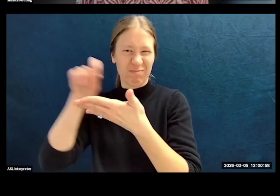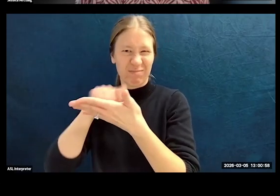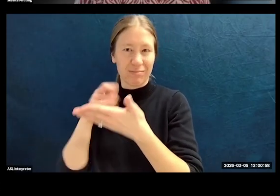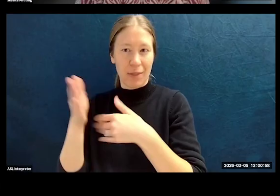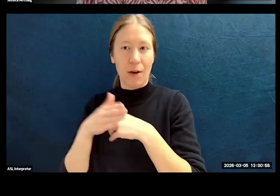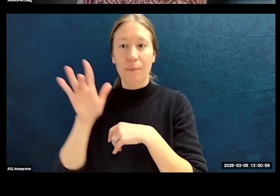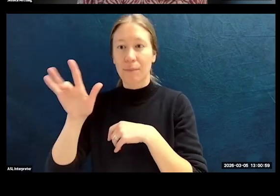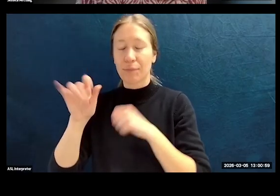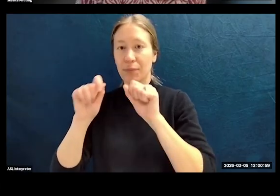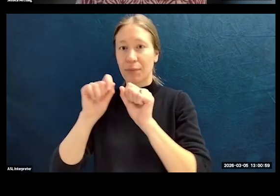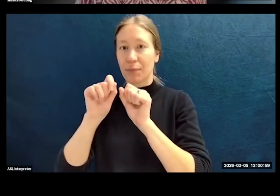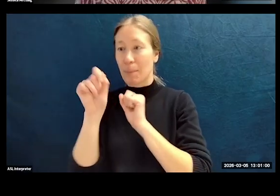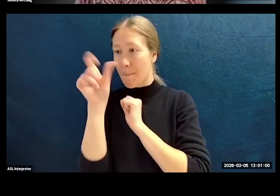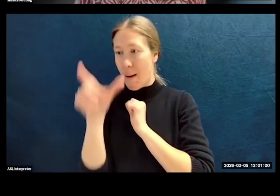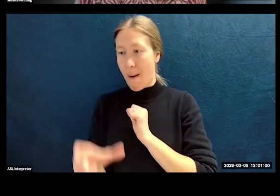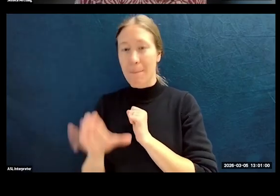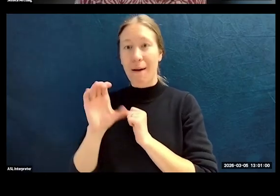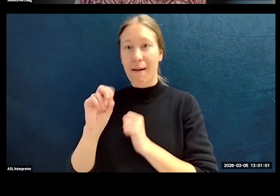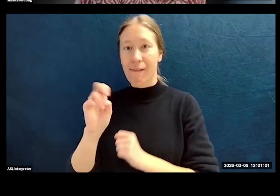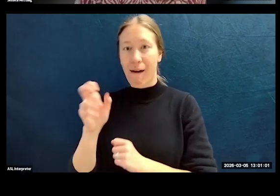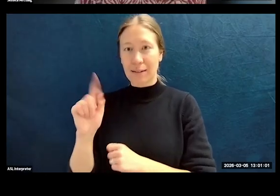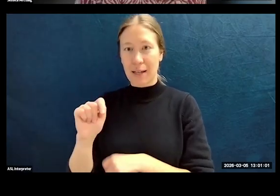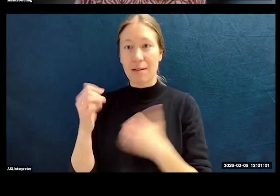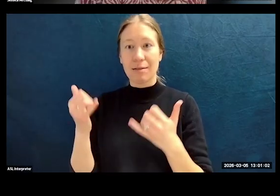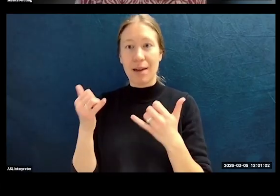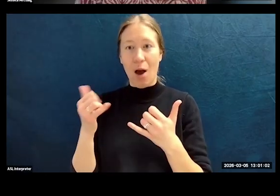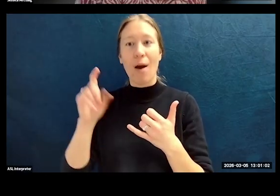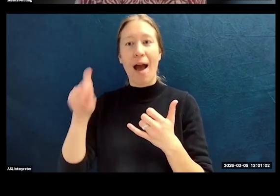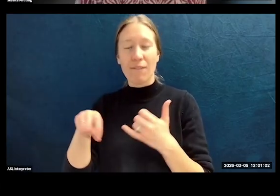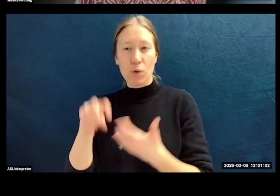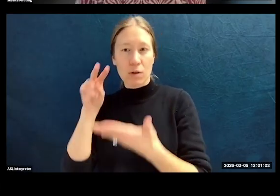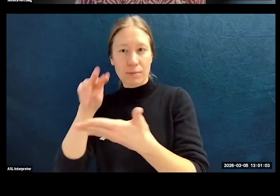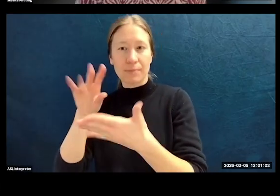all of the content by selecting the arrow to the left of the document name.